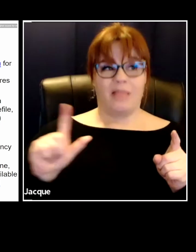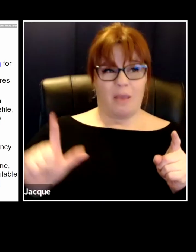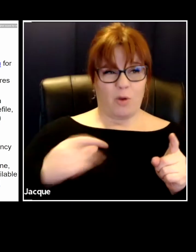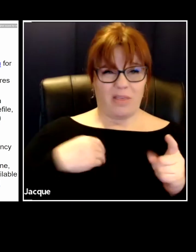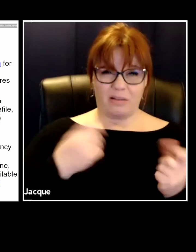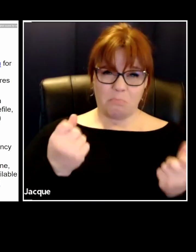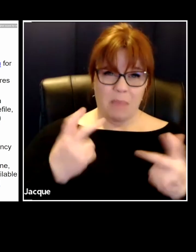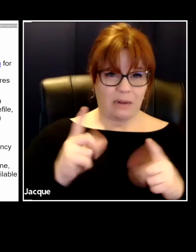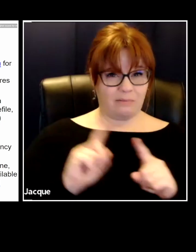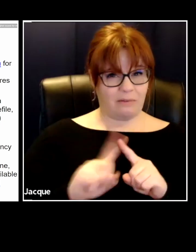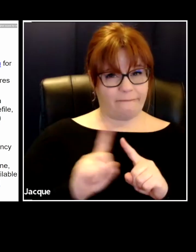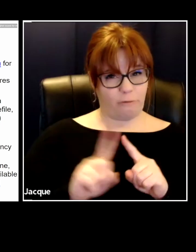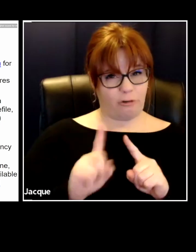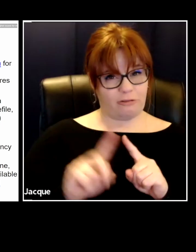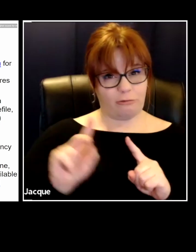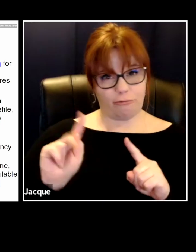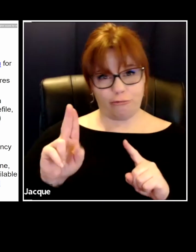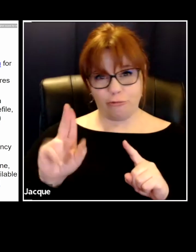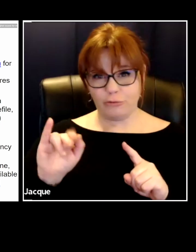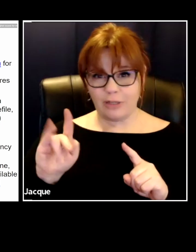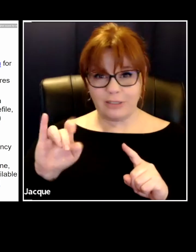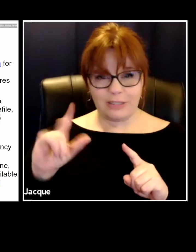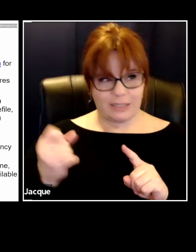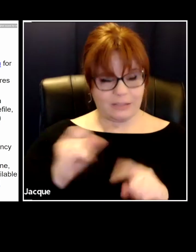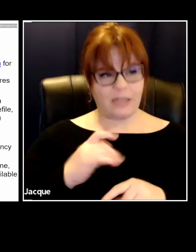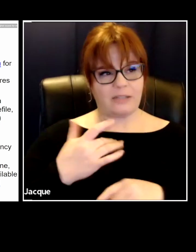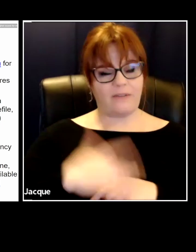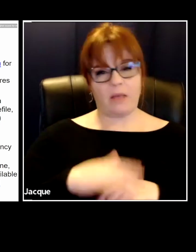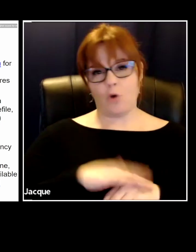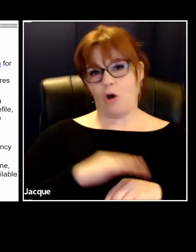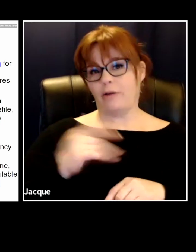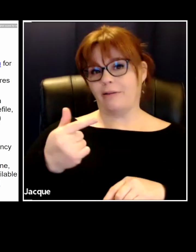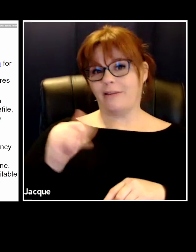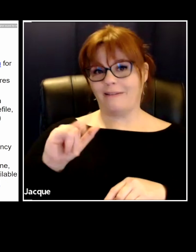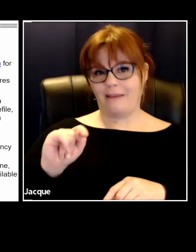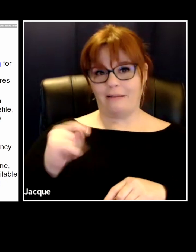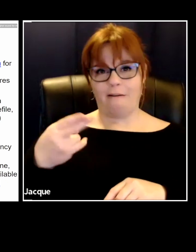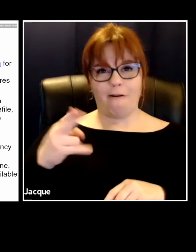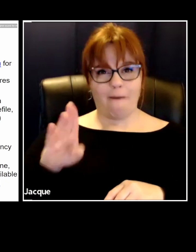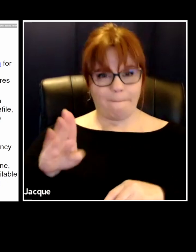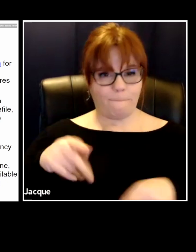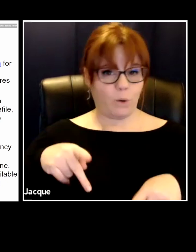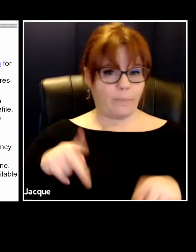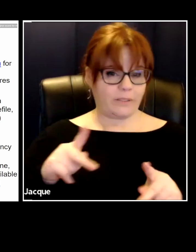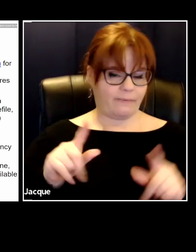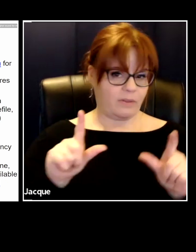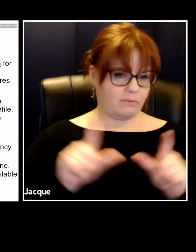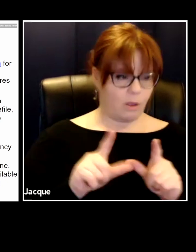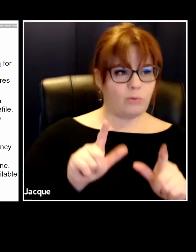uh is available uh on GitHub permissively licensed so folks can feel free to use it, reuse it,